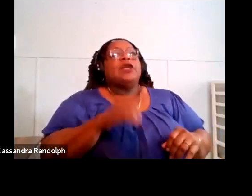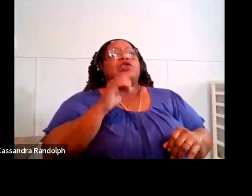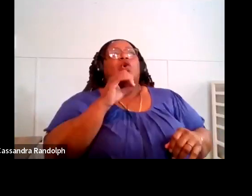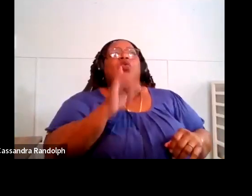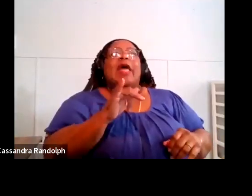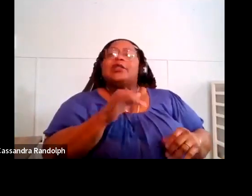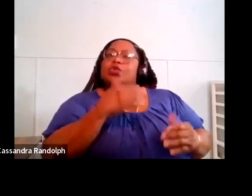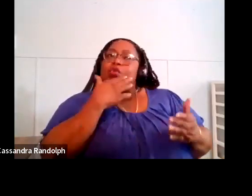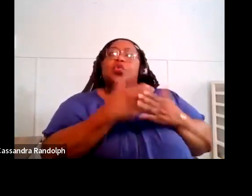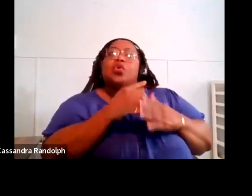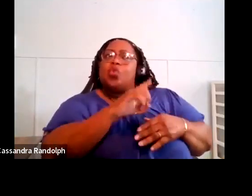to jump the line because you passed me, is that right?